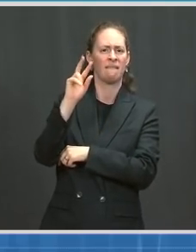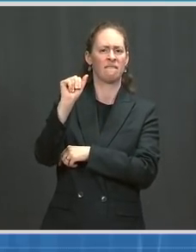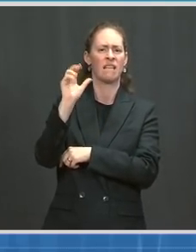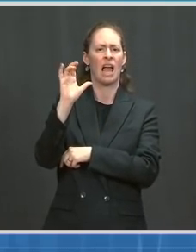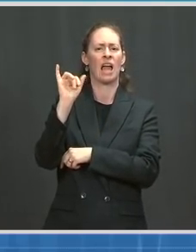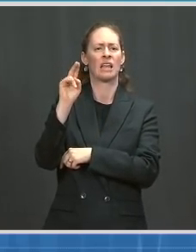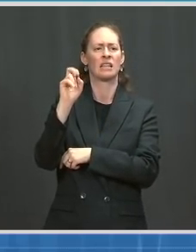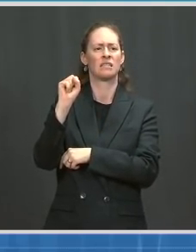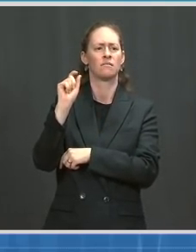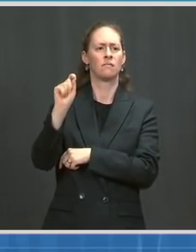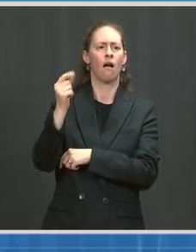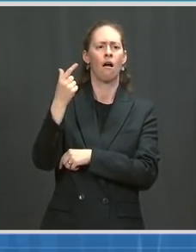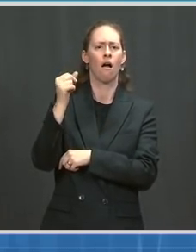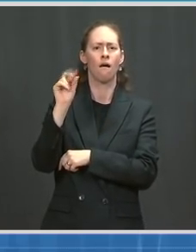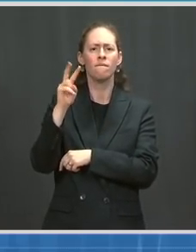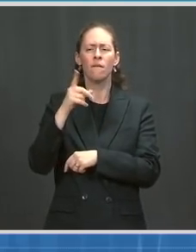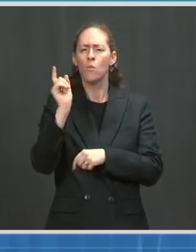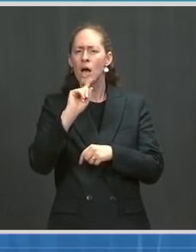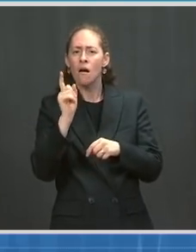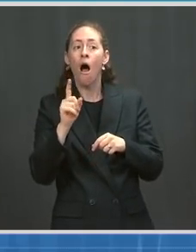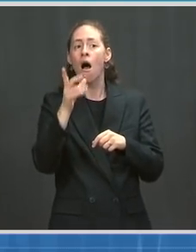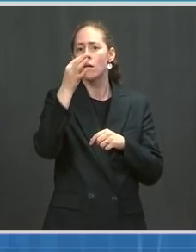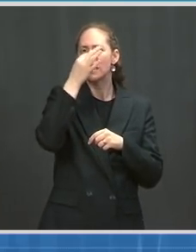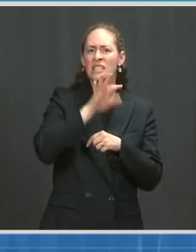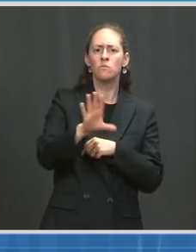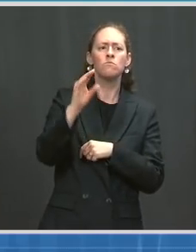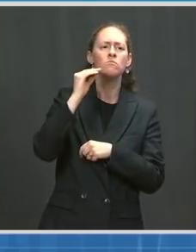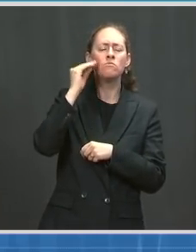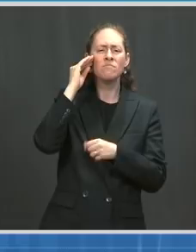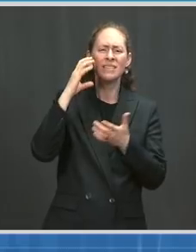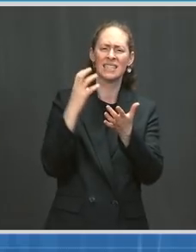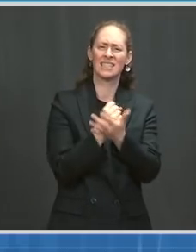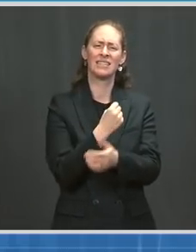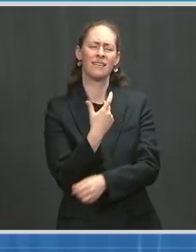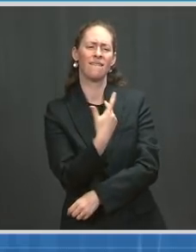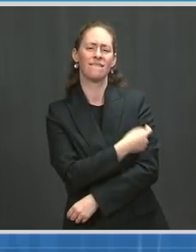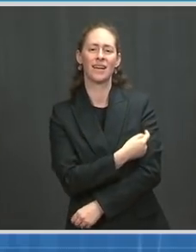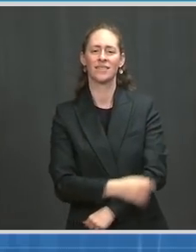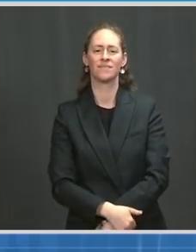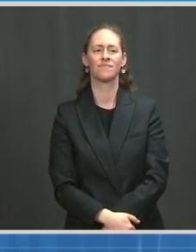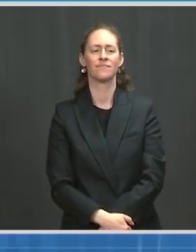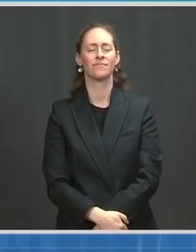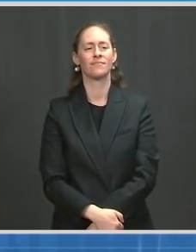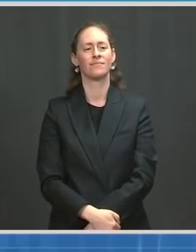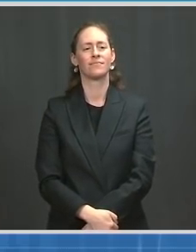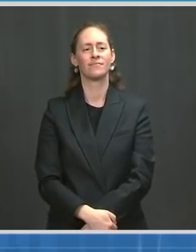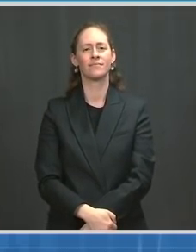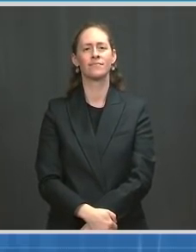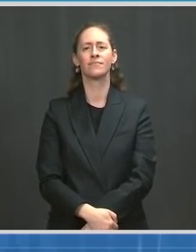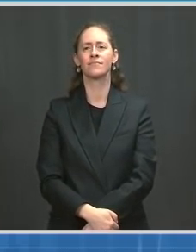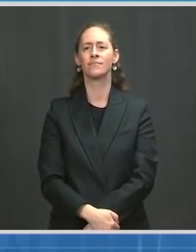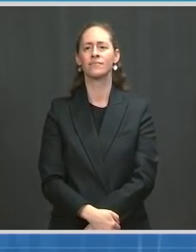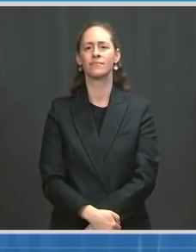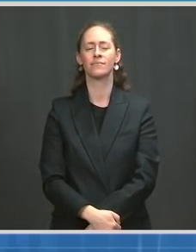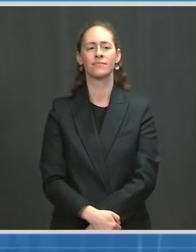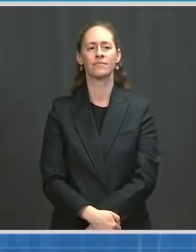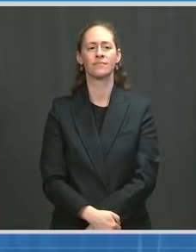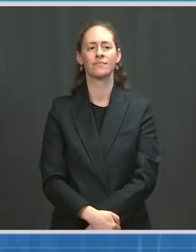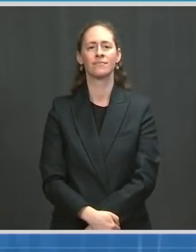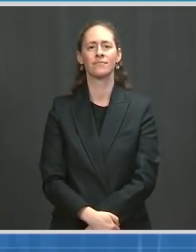Thank you. I'll now turn things over to Dr. Fauci. Dr. Fauci: Thank you very much, Dr. Walensky. I'd like to spend the next couple of minutes